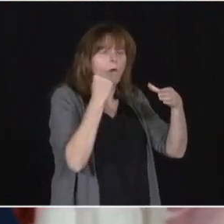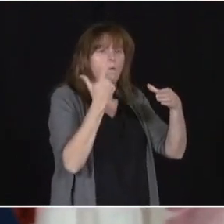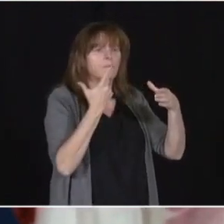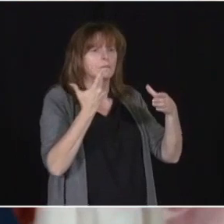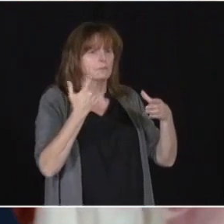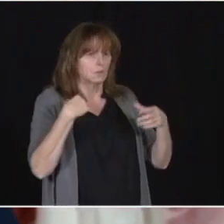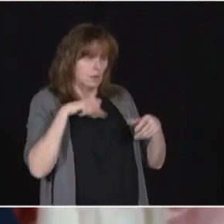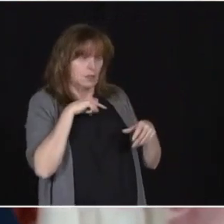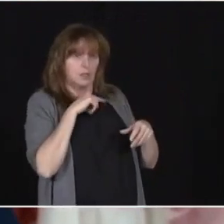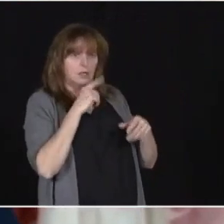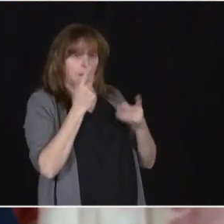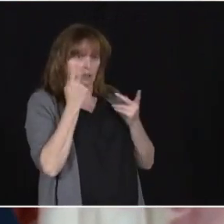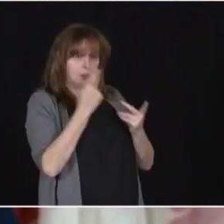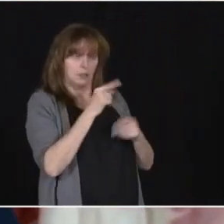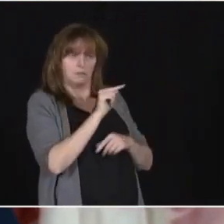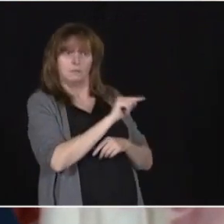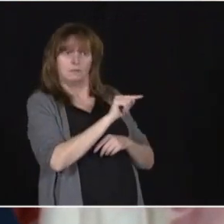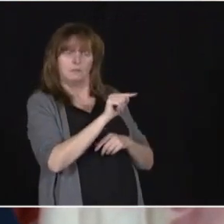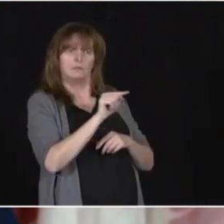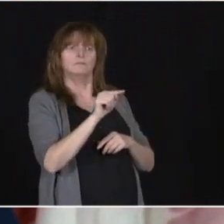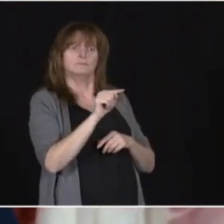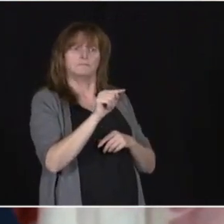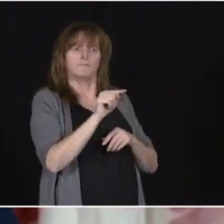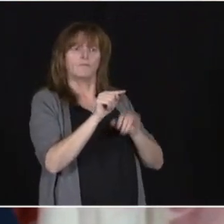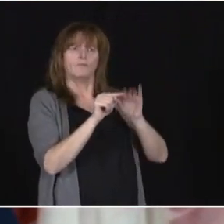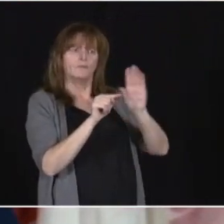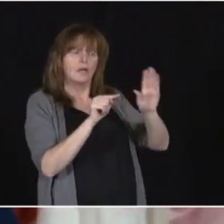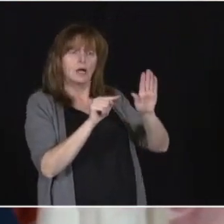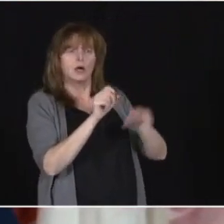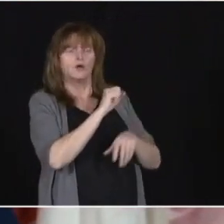going through the commission when it comes to long-term care. We need to look at the whole system.